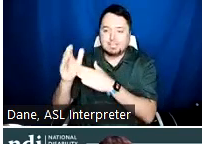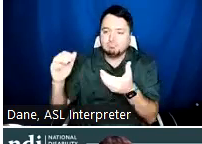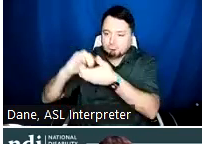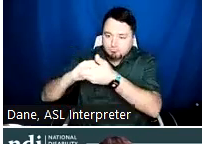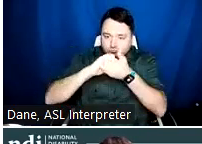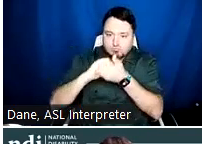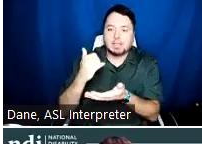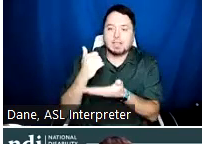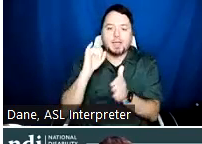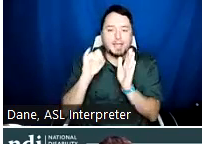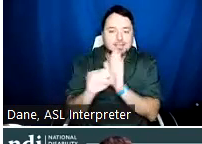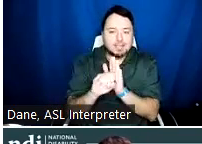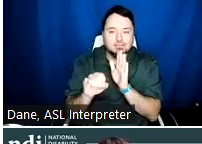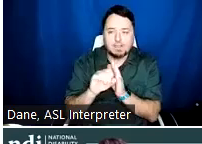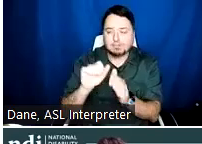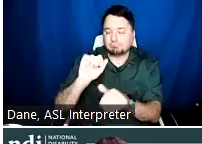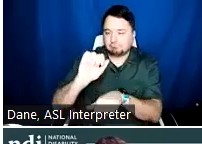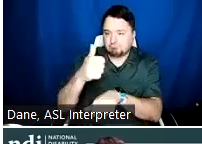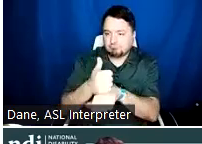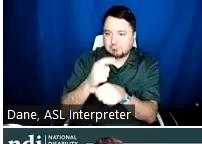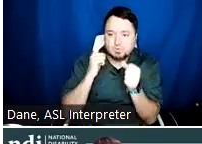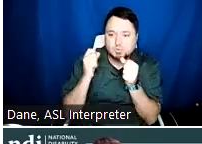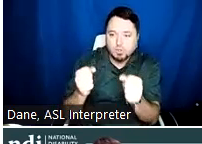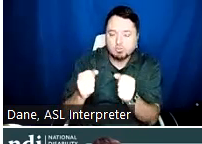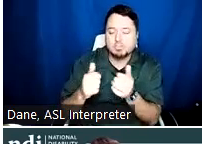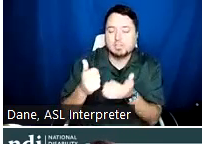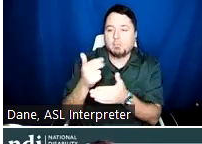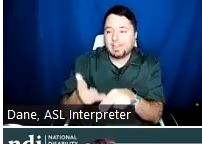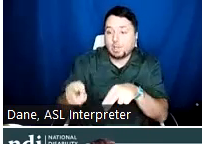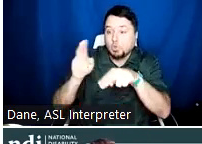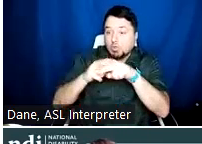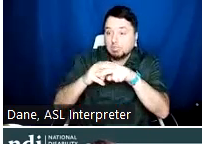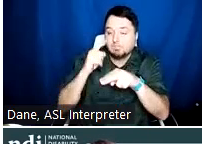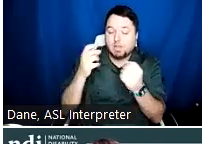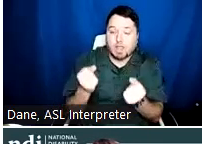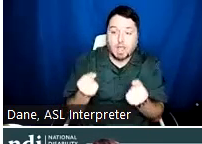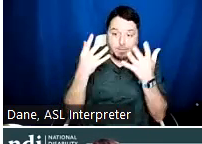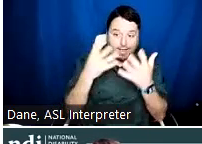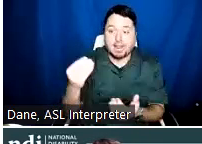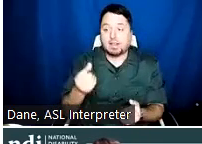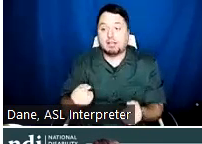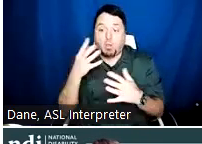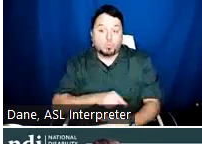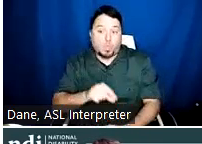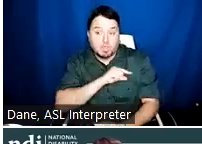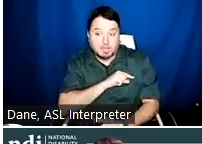and implement strategies for increasing the number and quality of employment opportunities for people